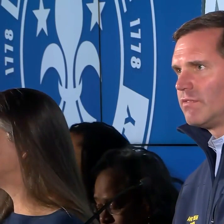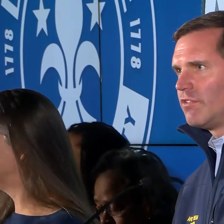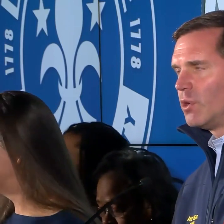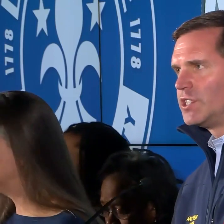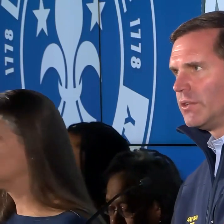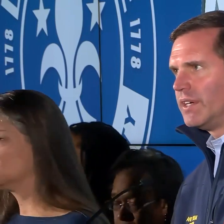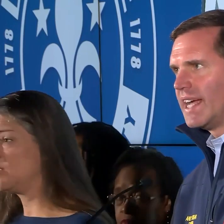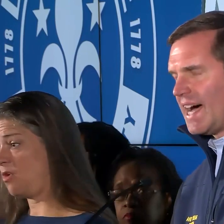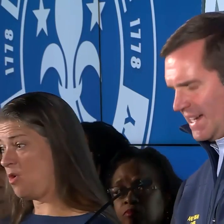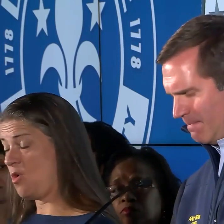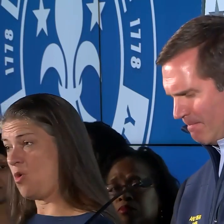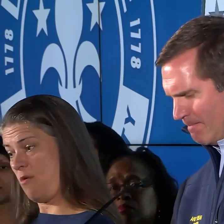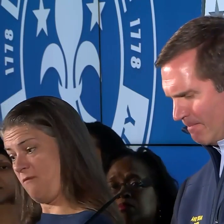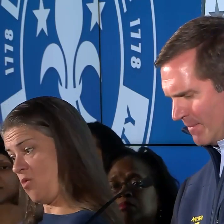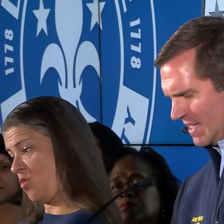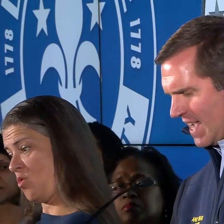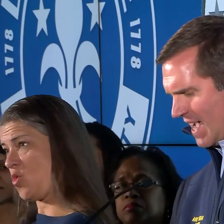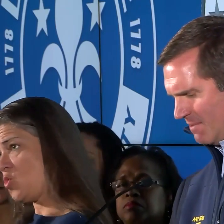four Children of God today,